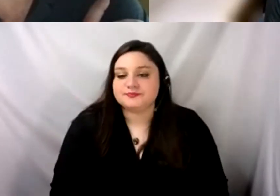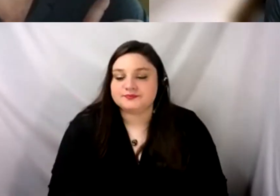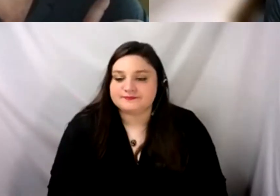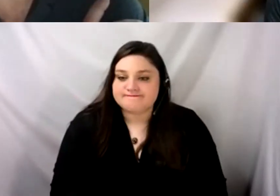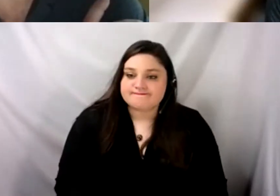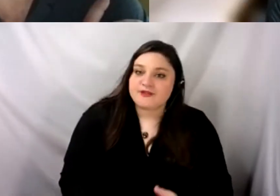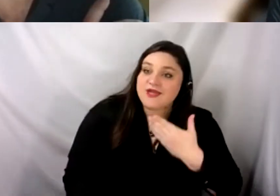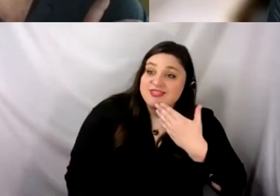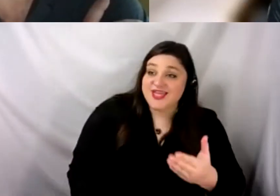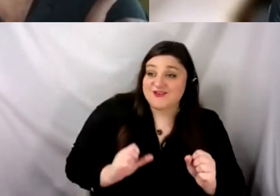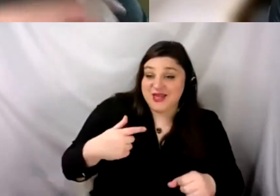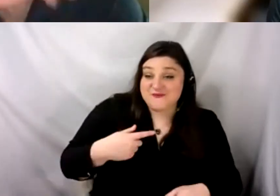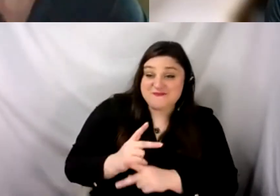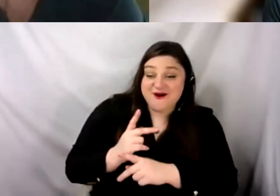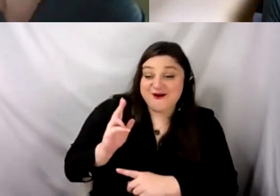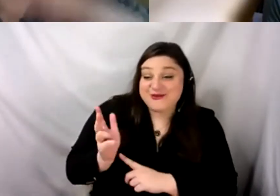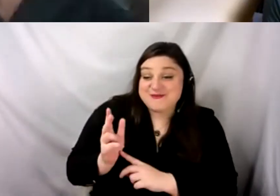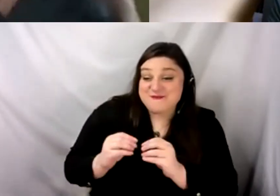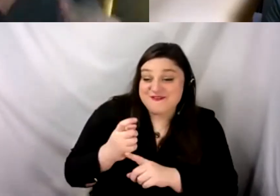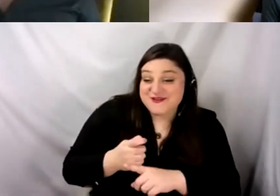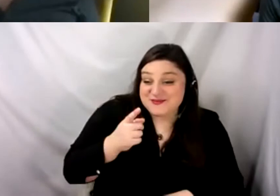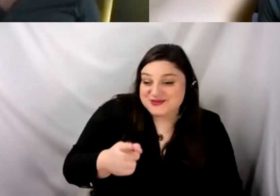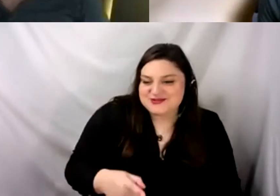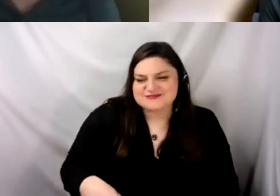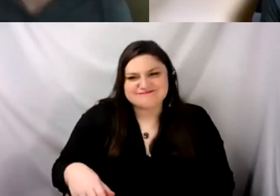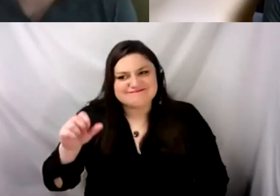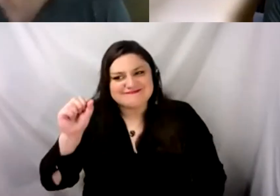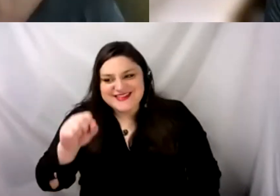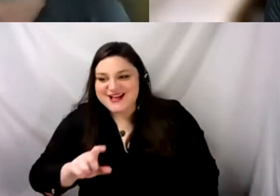Yes! Here until you need me.